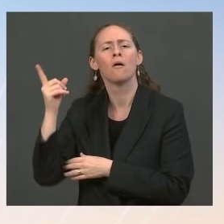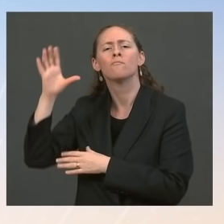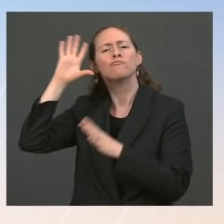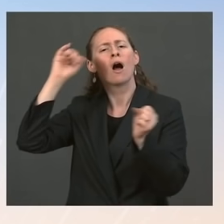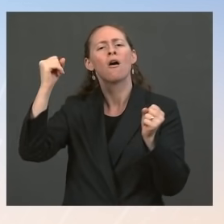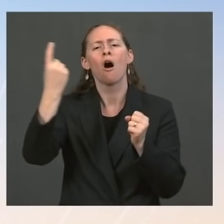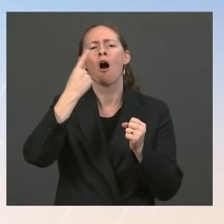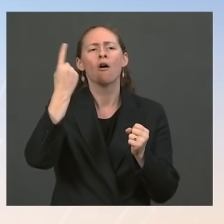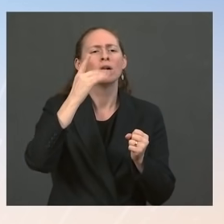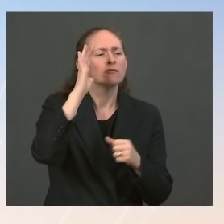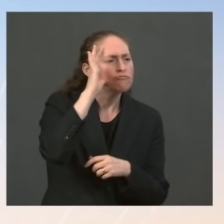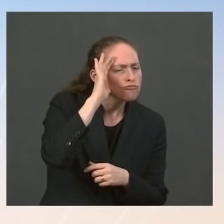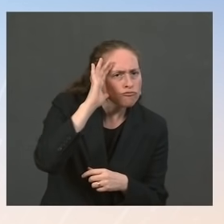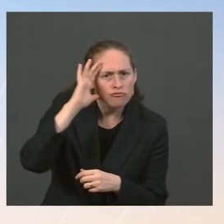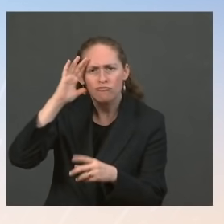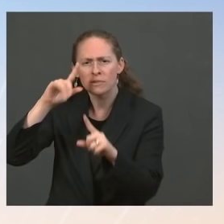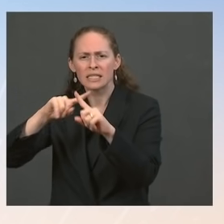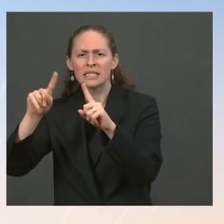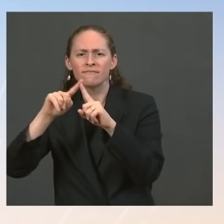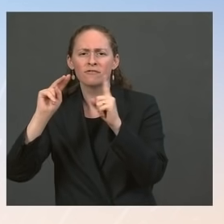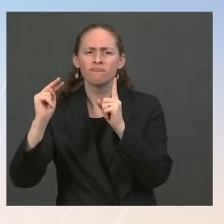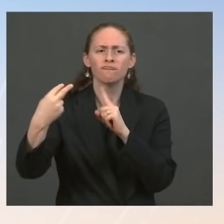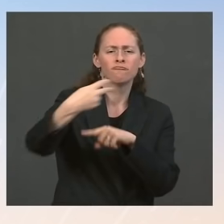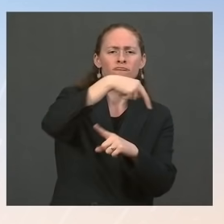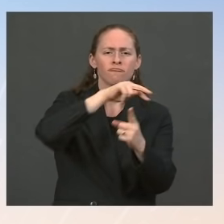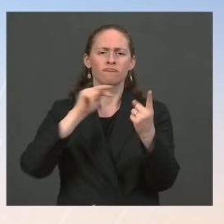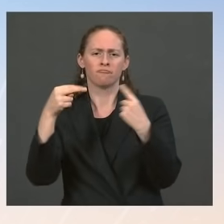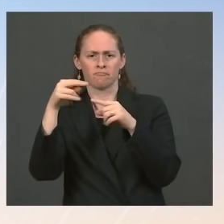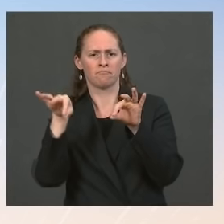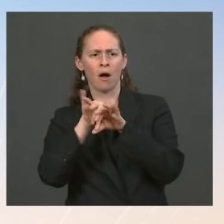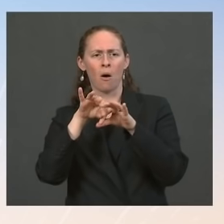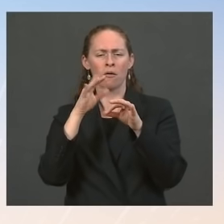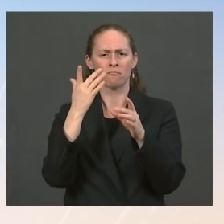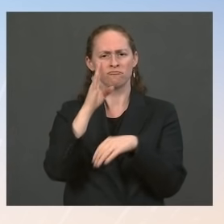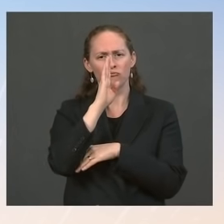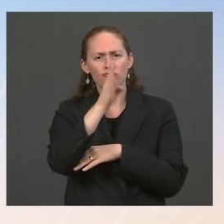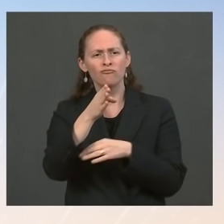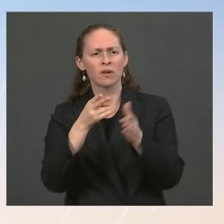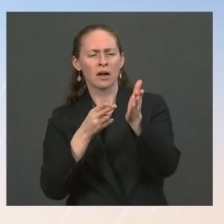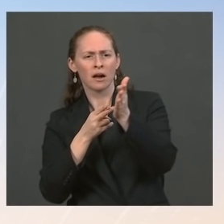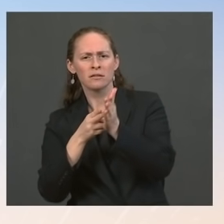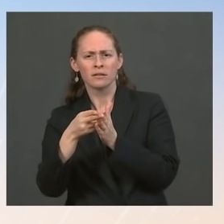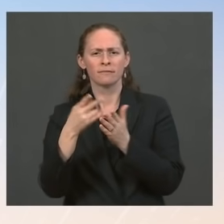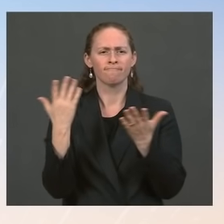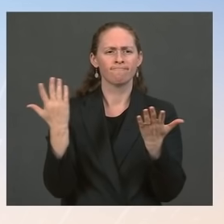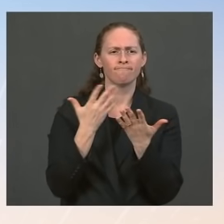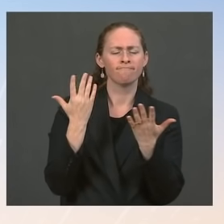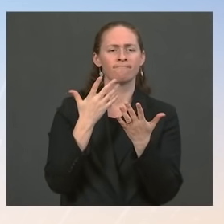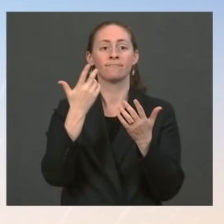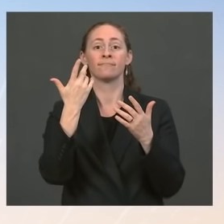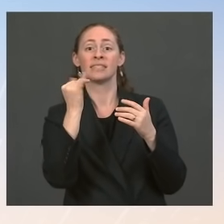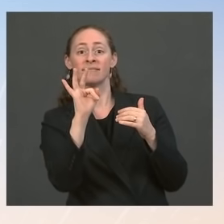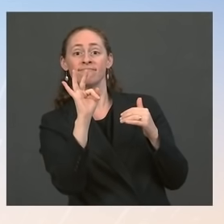He asked for candor; he asked for directness. And in any scenario, he's not looking for a bunch of "yes" men and women.